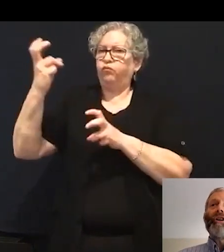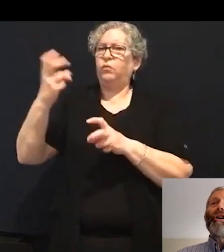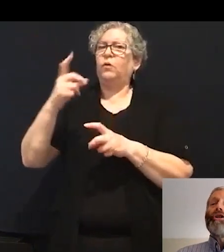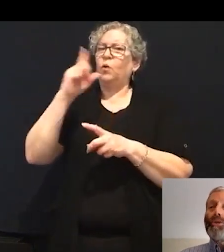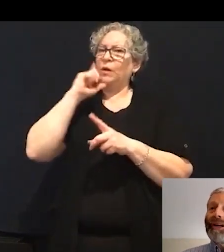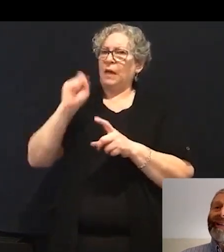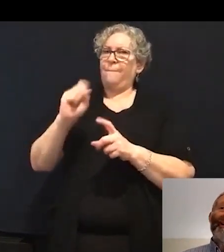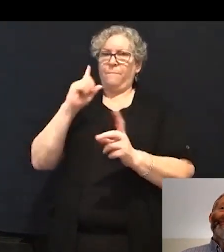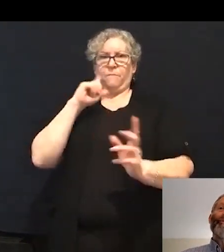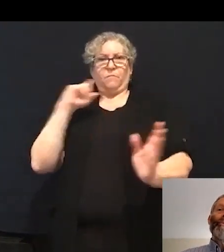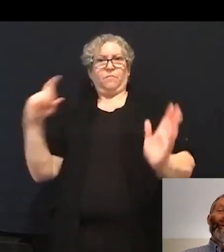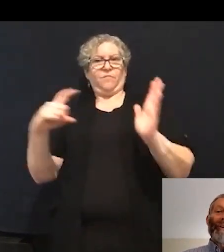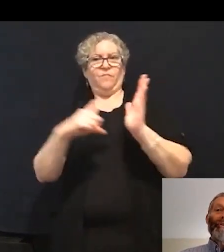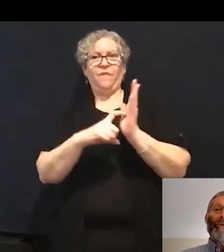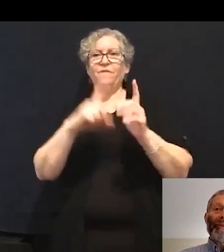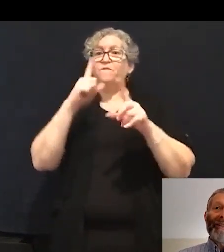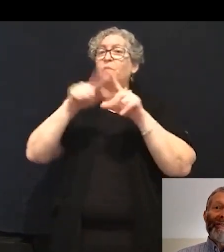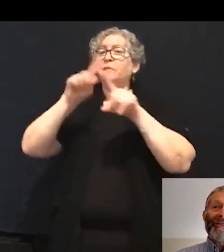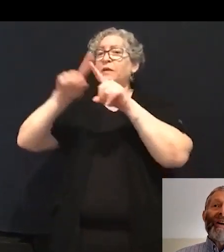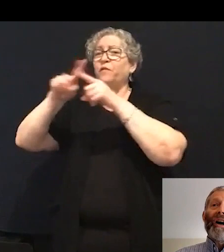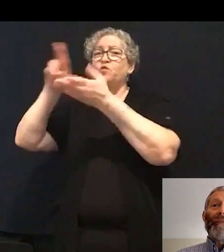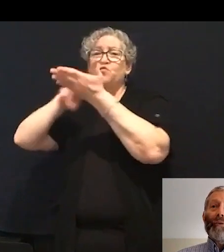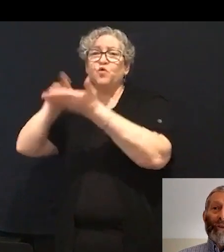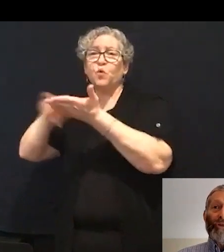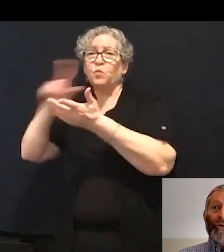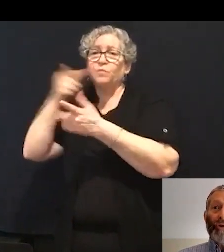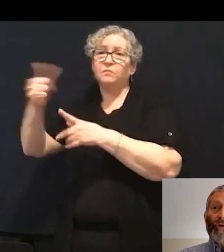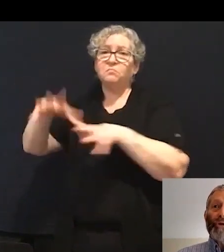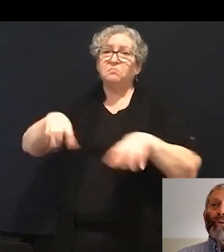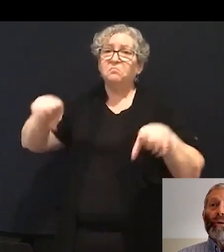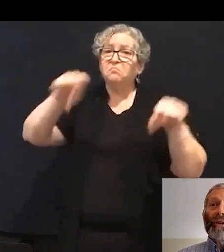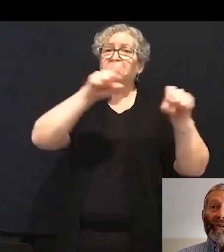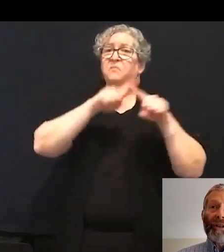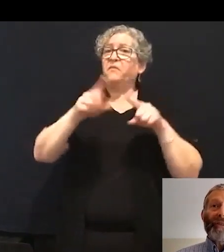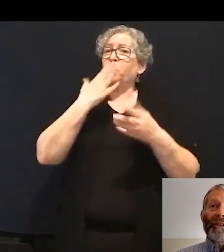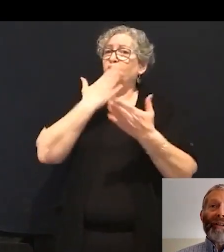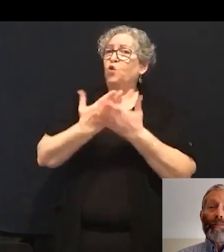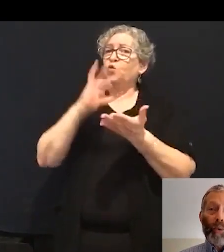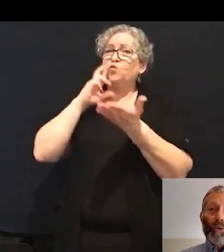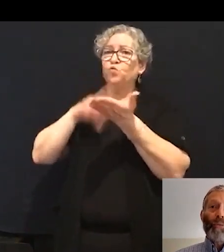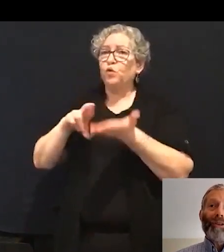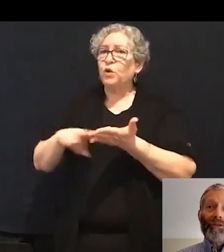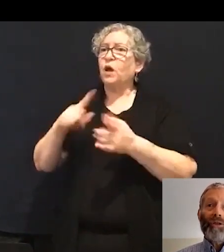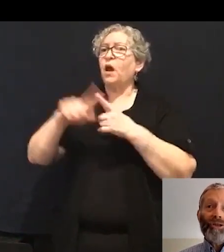you can get on the radar screens of researchers who are conducting important research